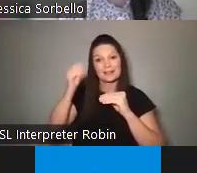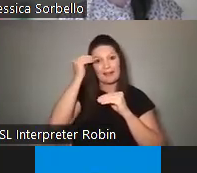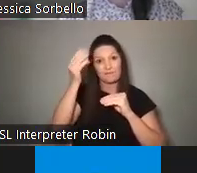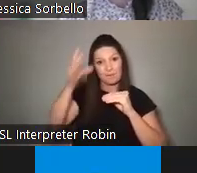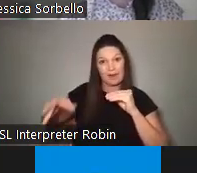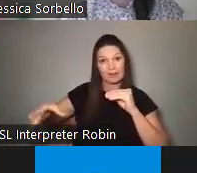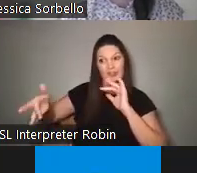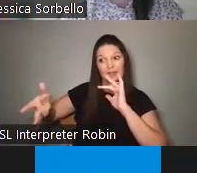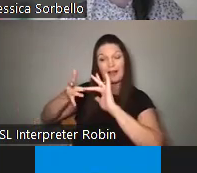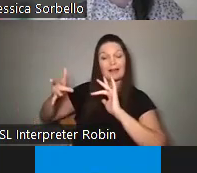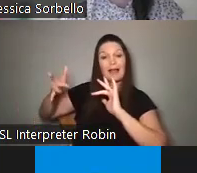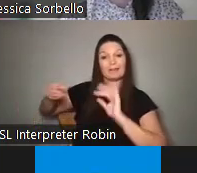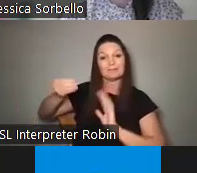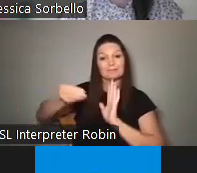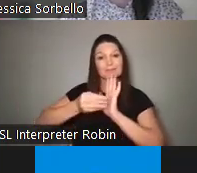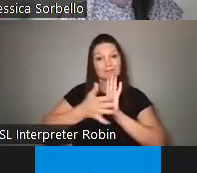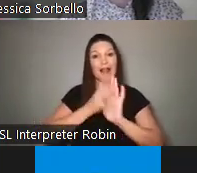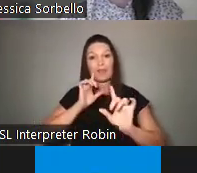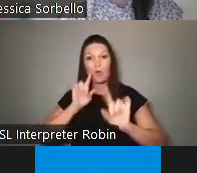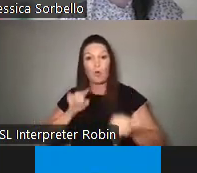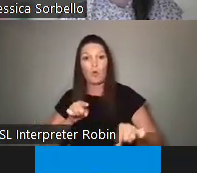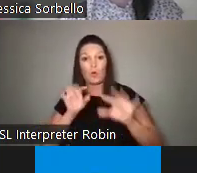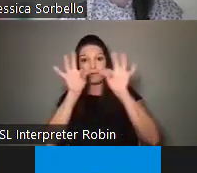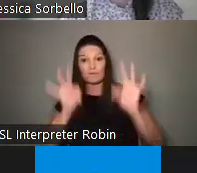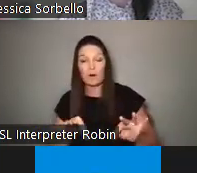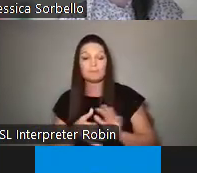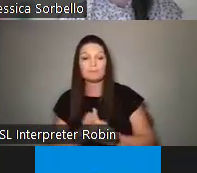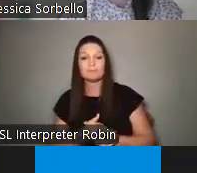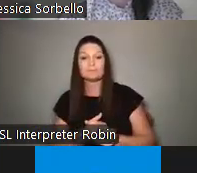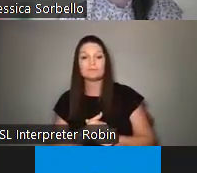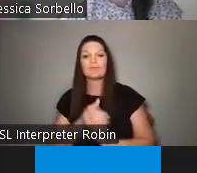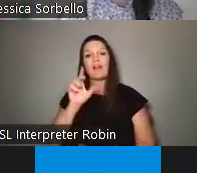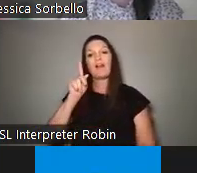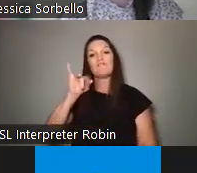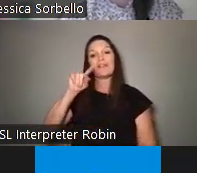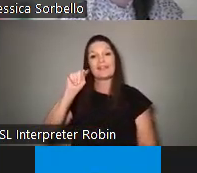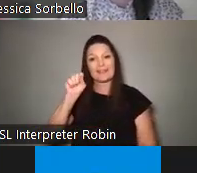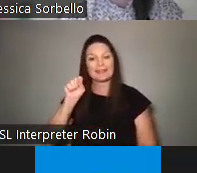form for kits. Our next webinar is on September 11th